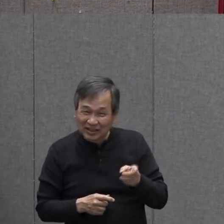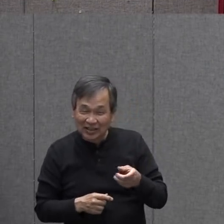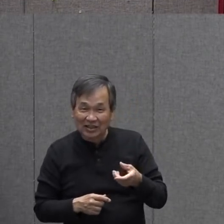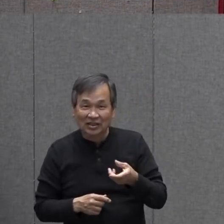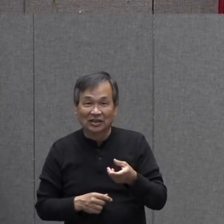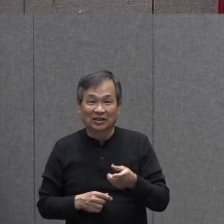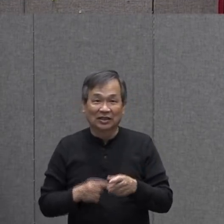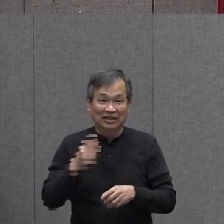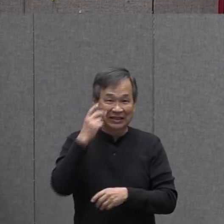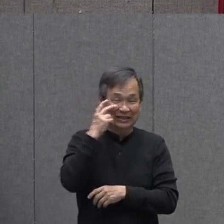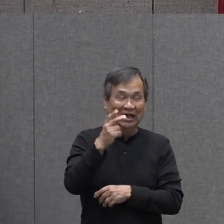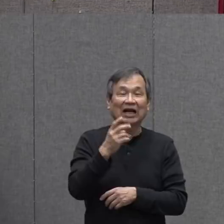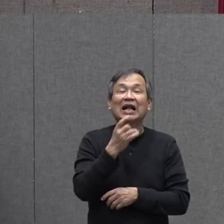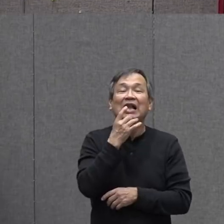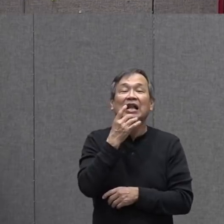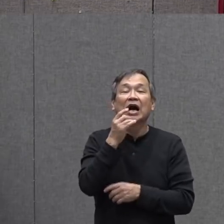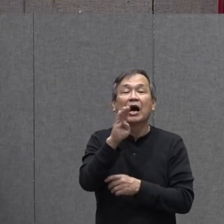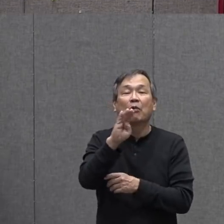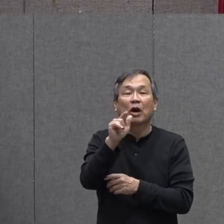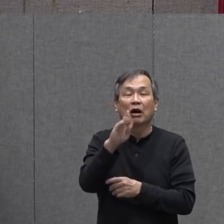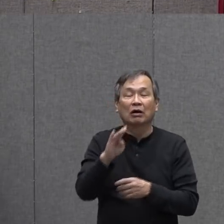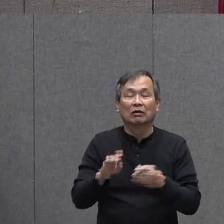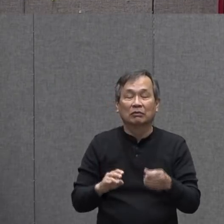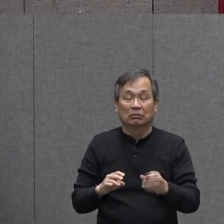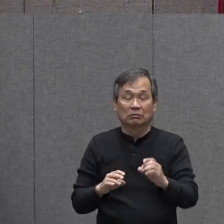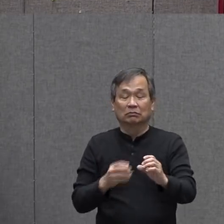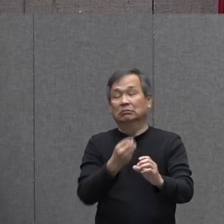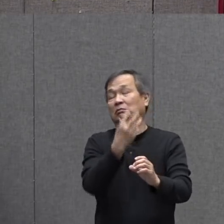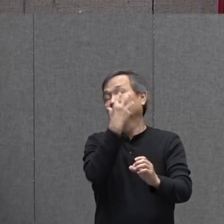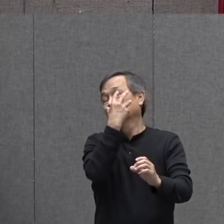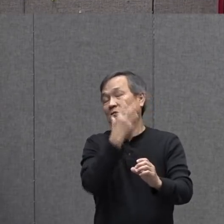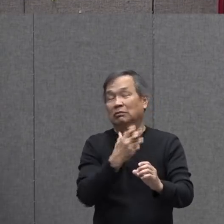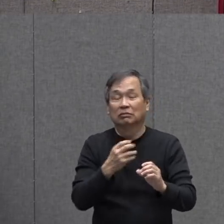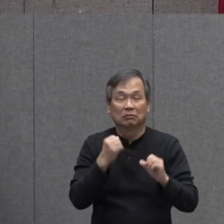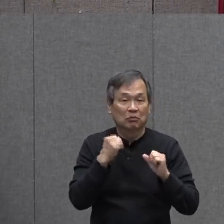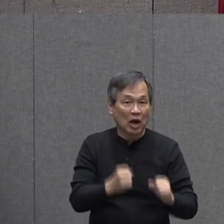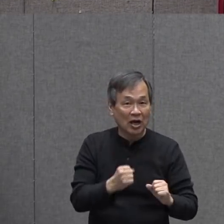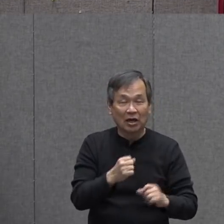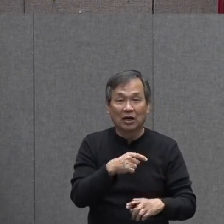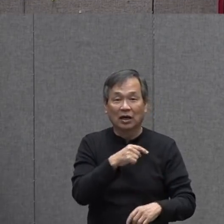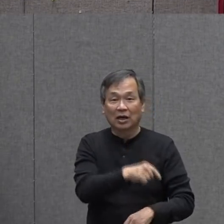at the light-bulb there, it's pretty bright. It has this piece here